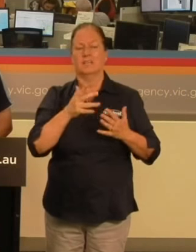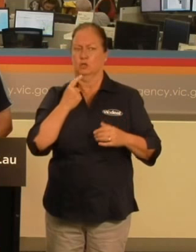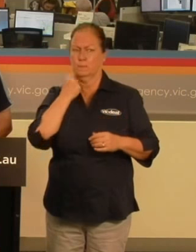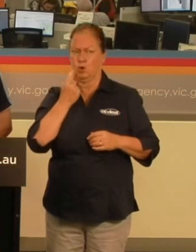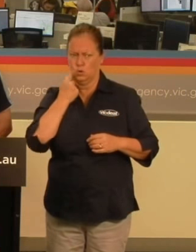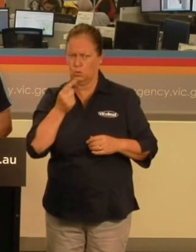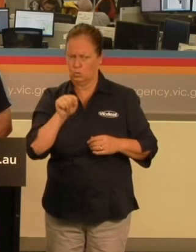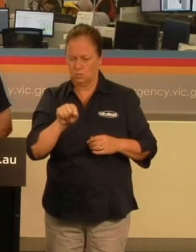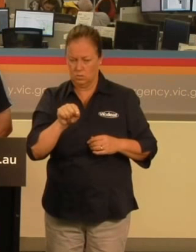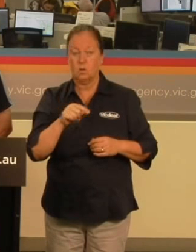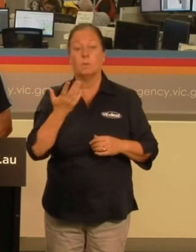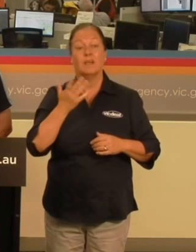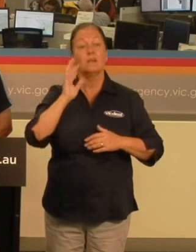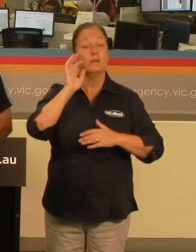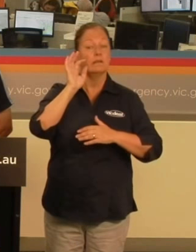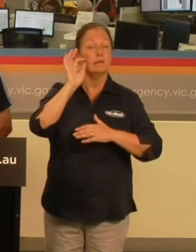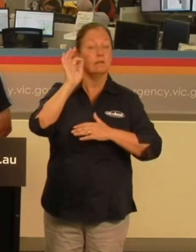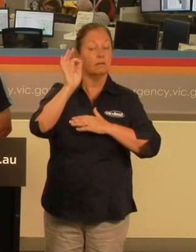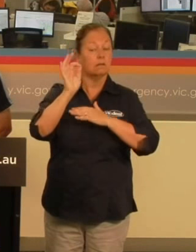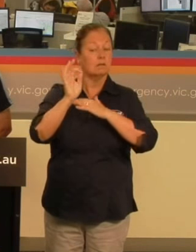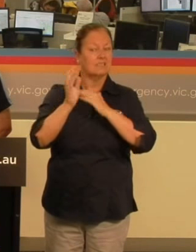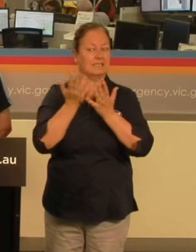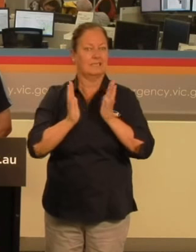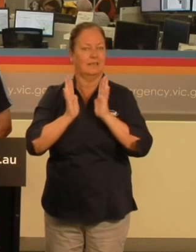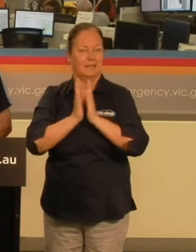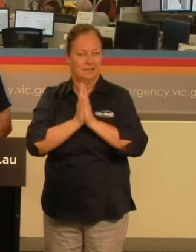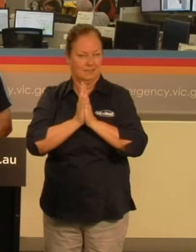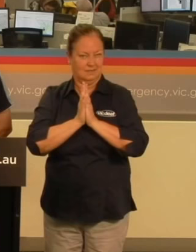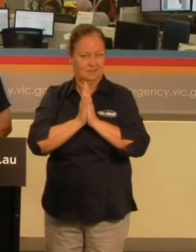time we get to sunset Sunday we'd be optimistic that the severe weather